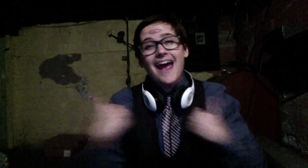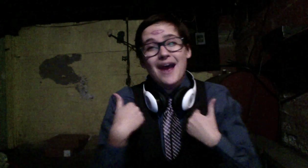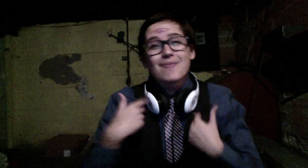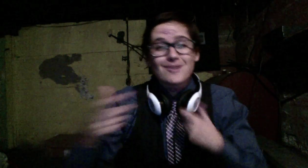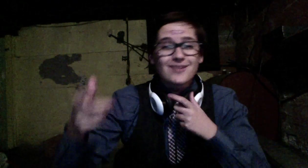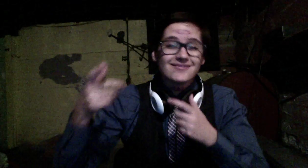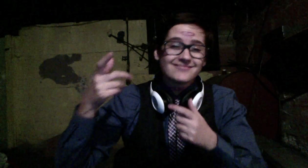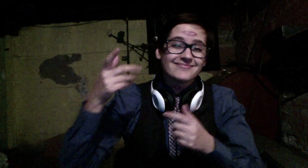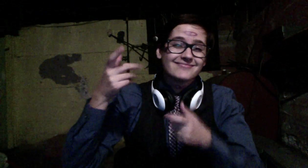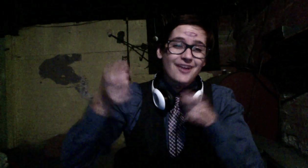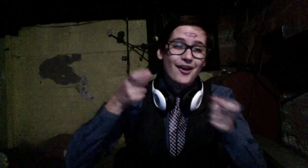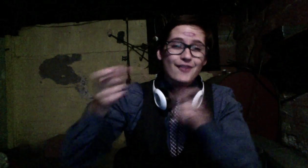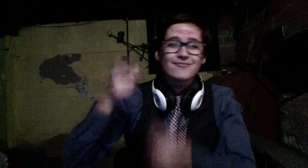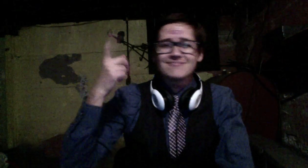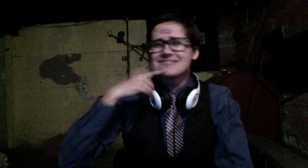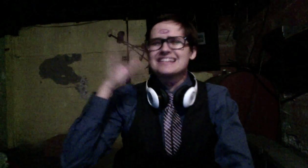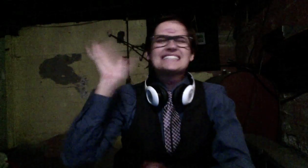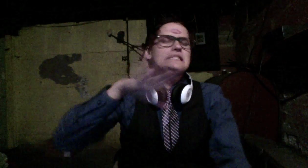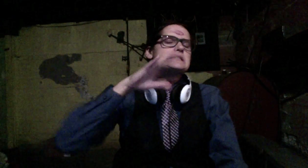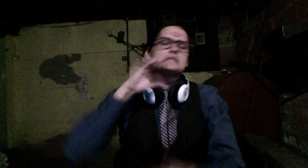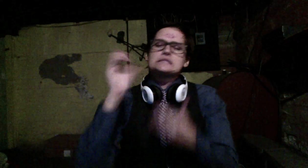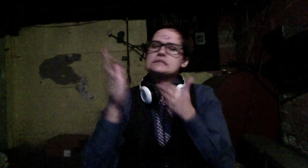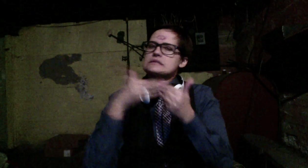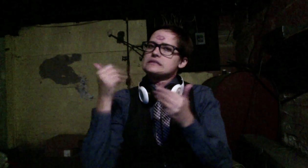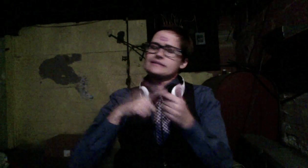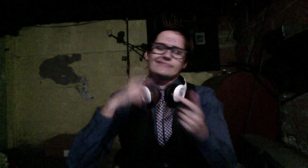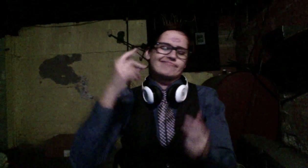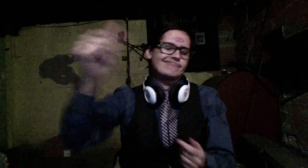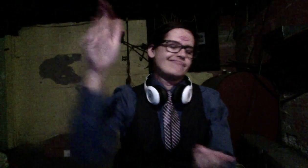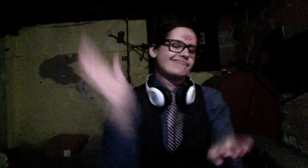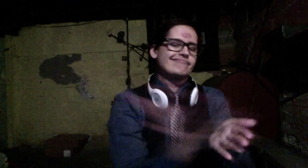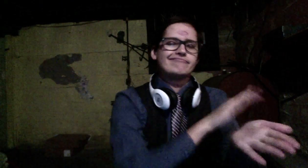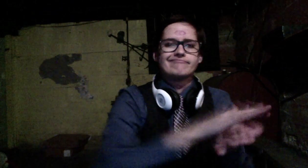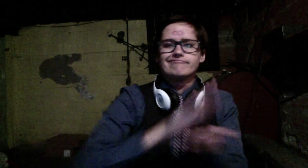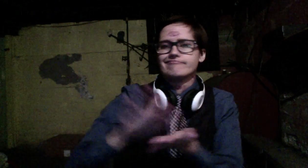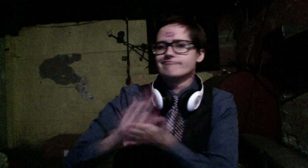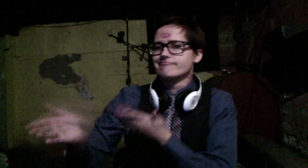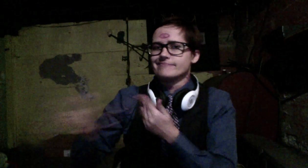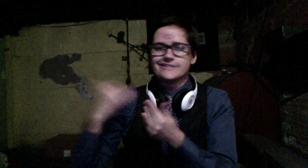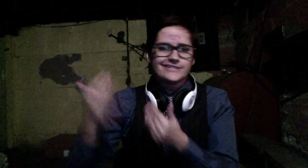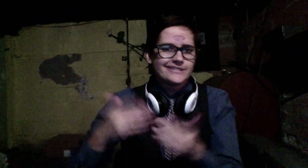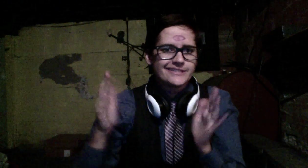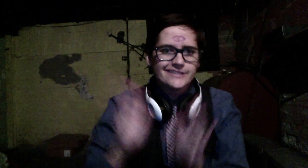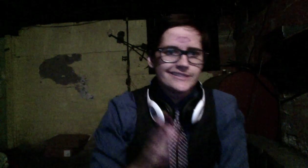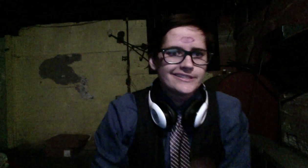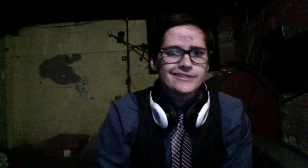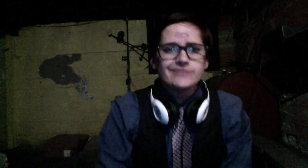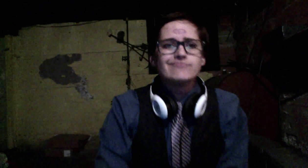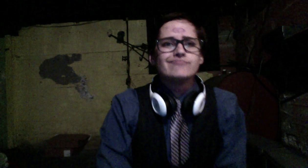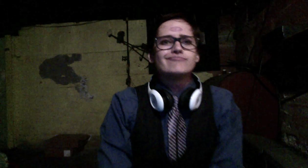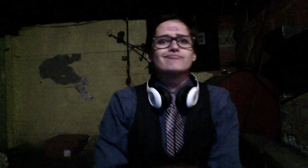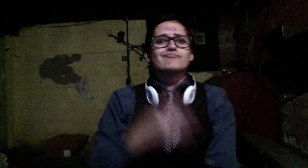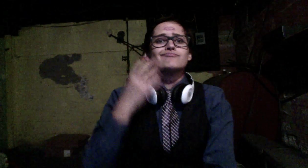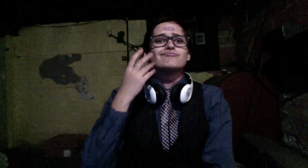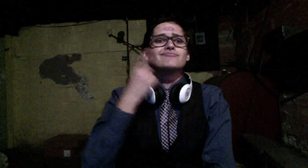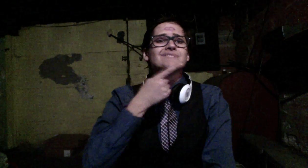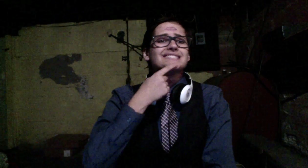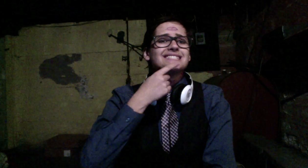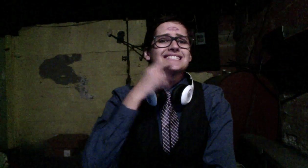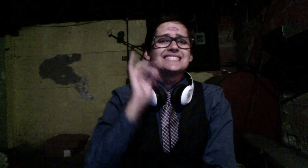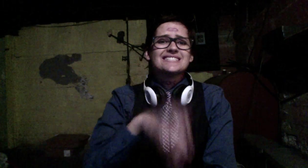ANIMAL CONTROL THEY SAID NAH WILL BE EASY SNAP CLEAN EASY THEY SAY THAT